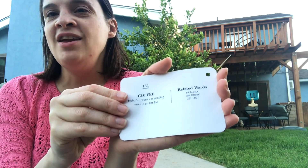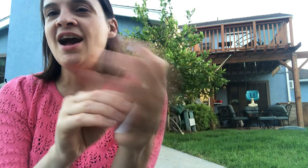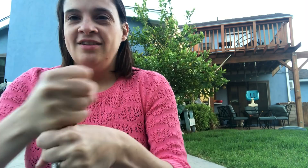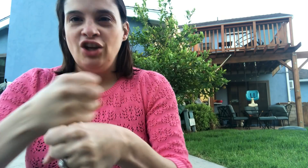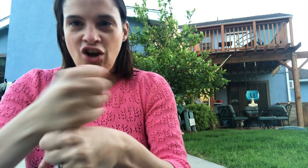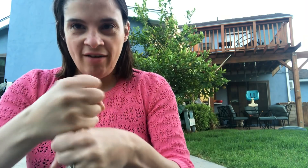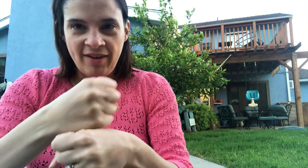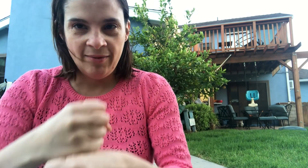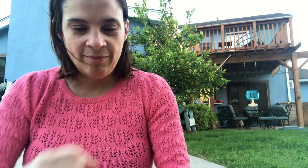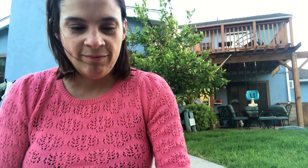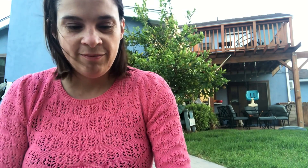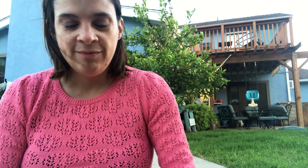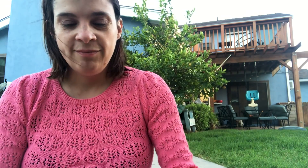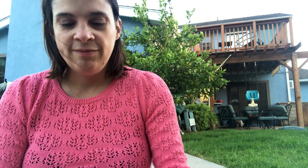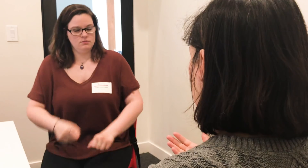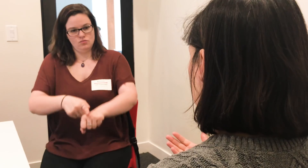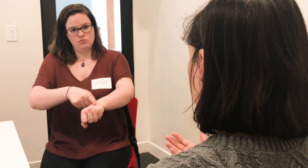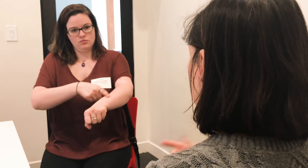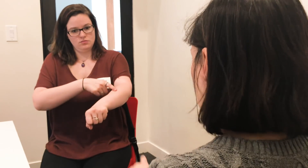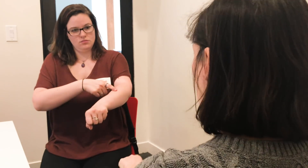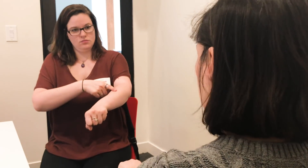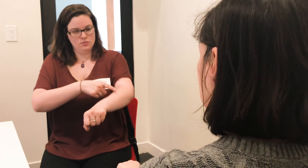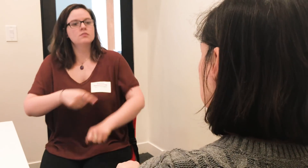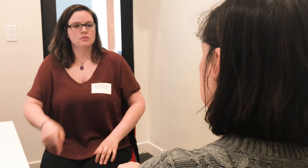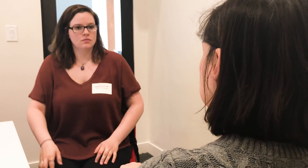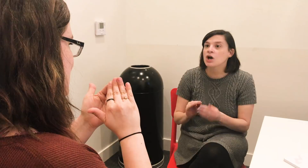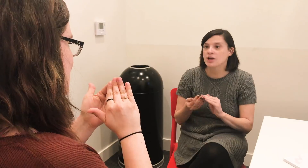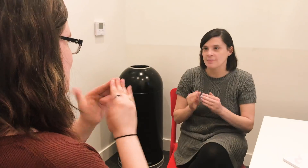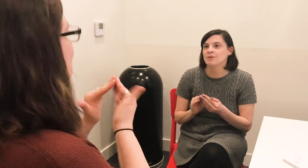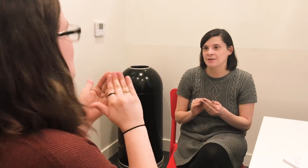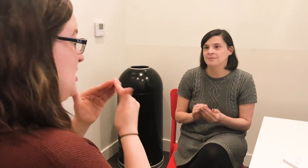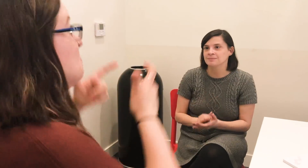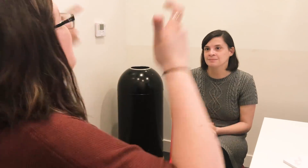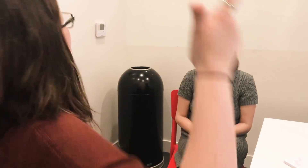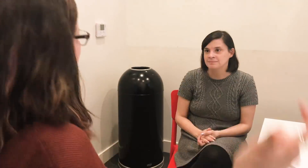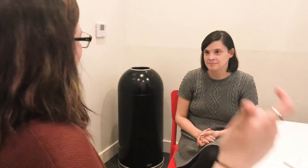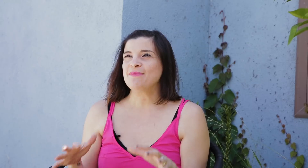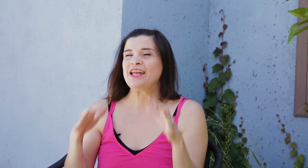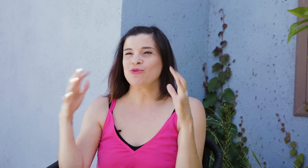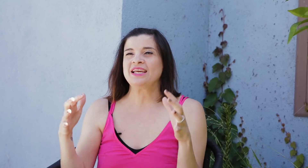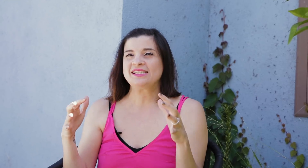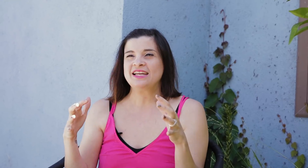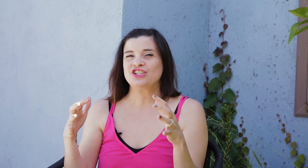started, and I'm feeling really good about my progress. I feel like I'm finally starting to like put sentences together. I'm getting really excited to start